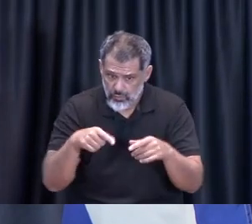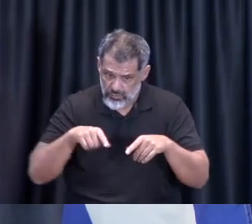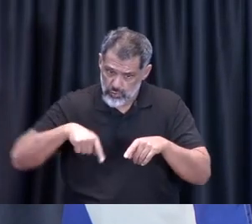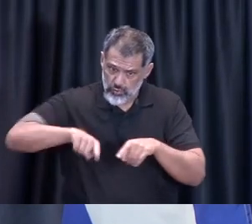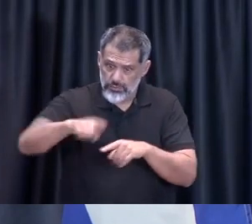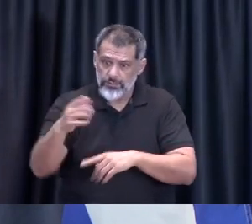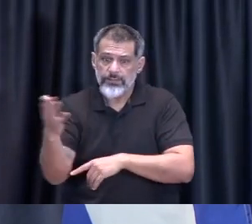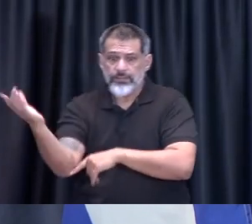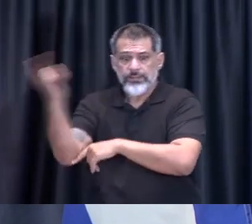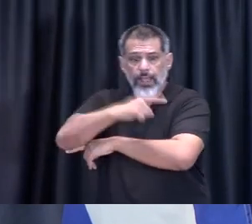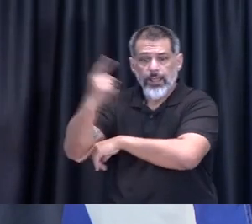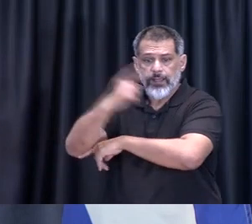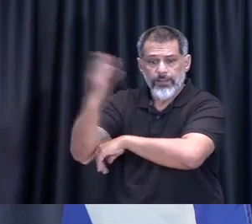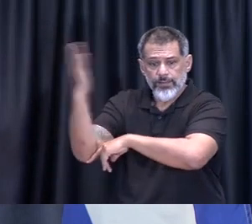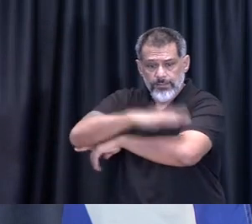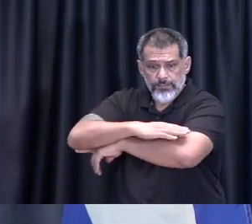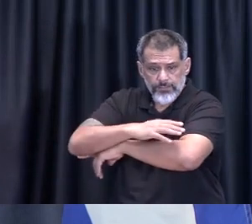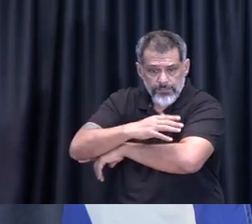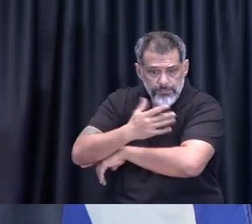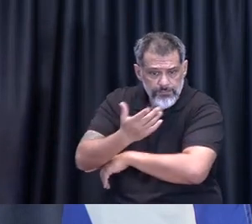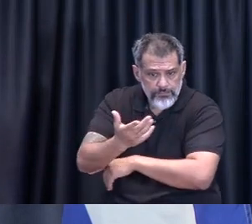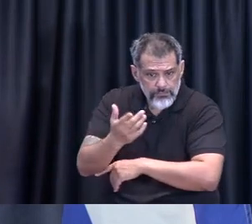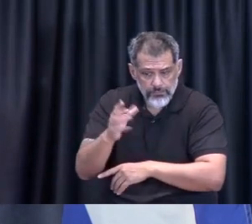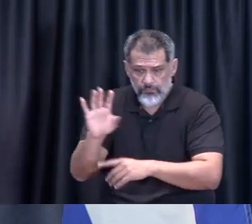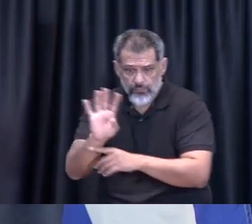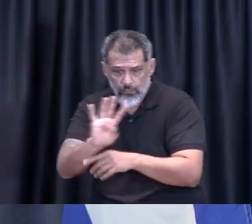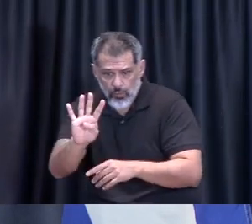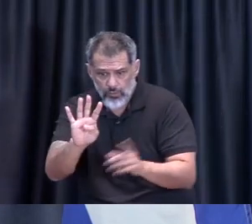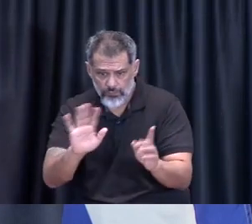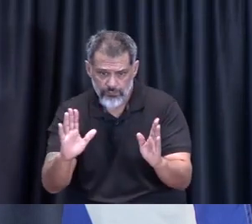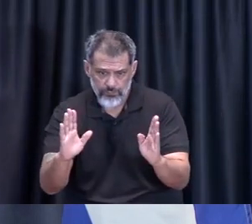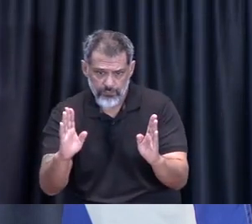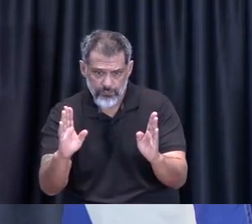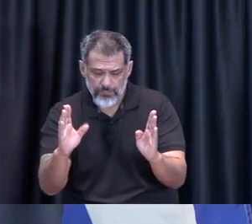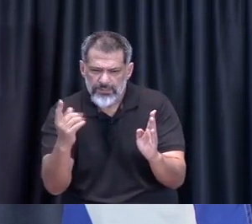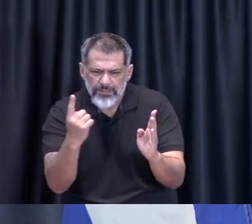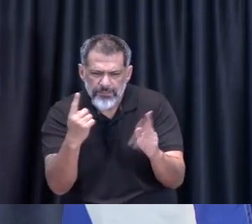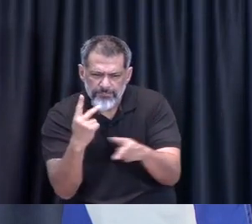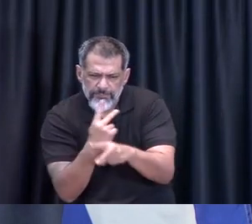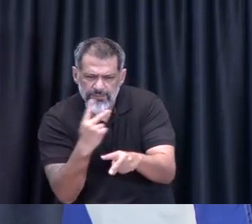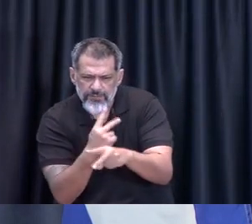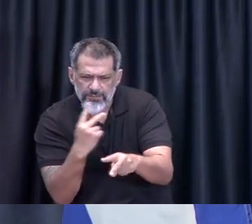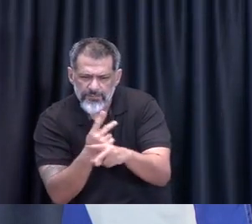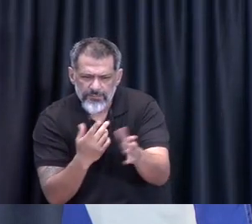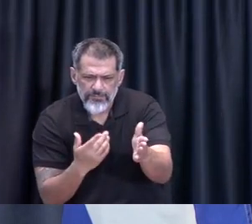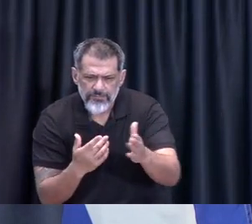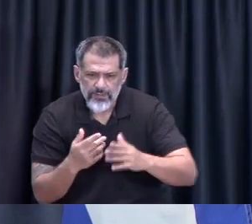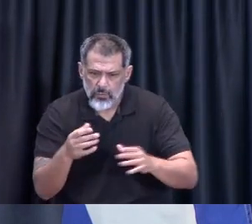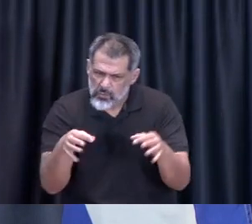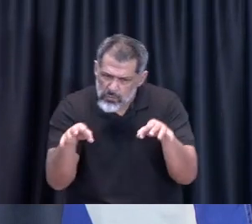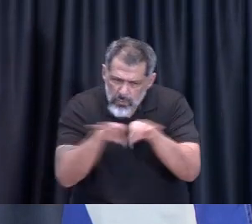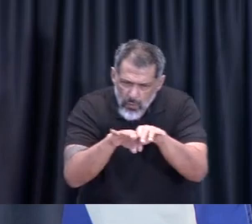after school hours where those shots are accessible or more accessible?